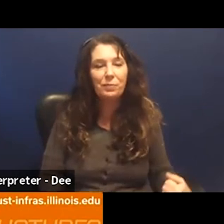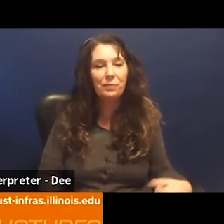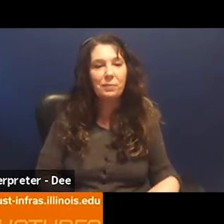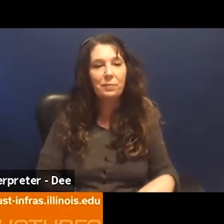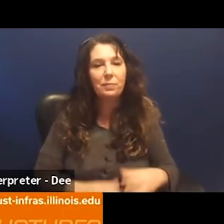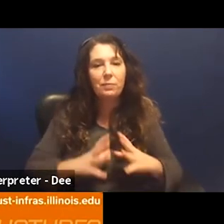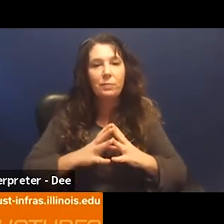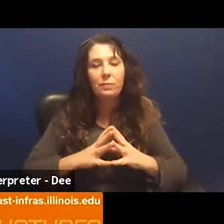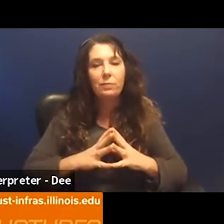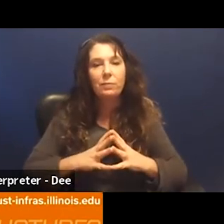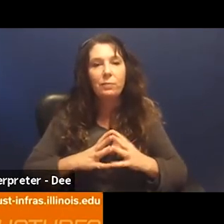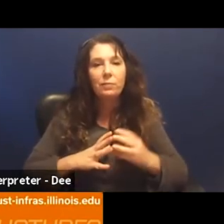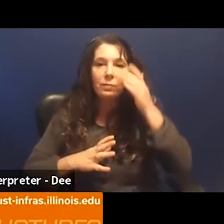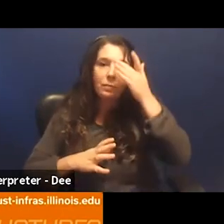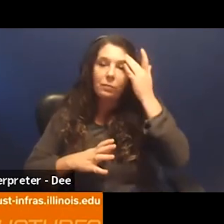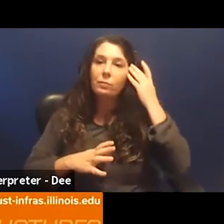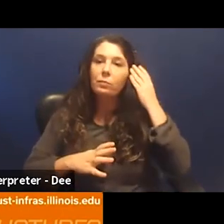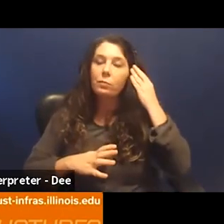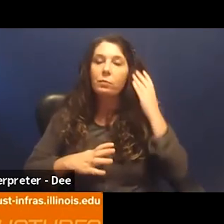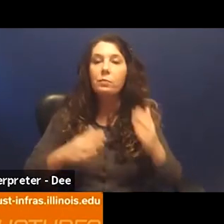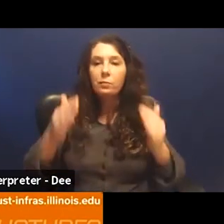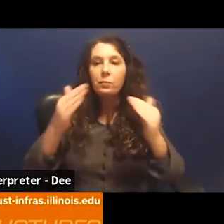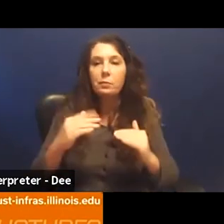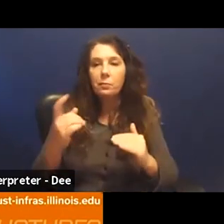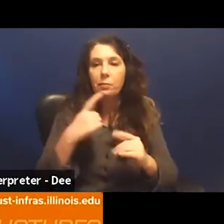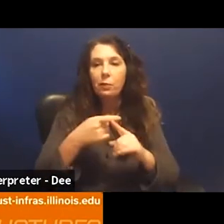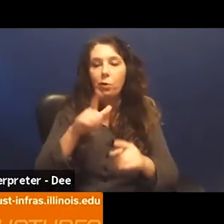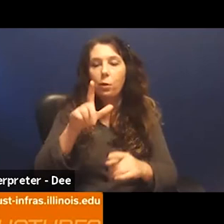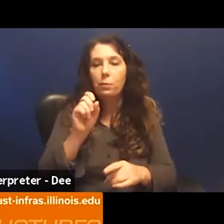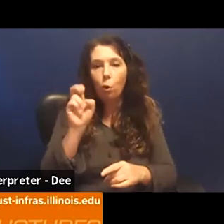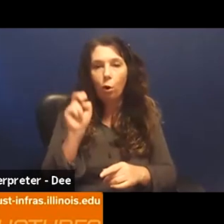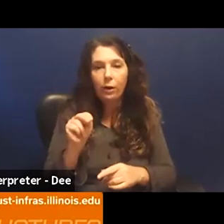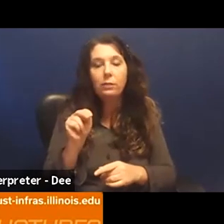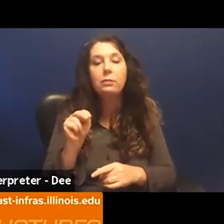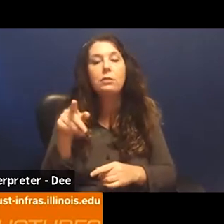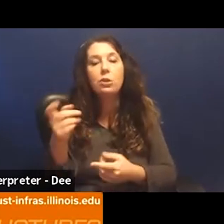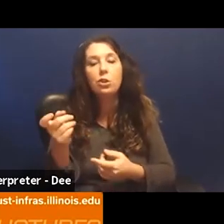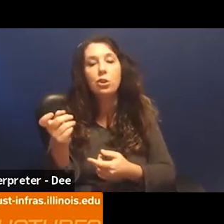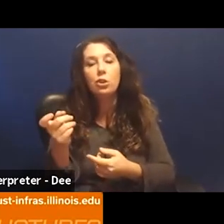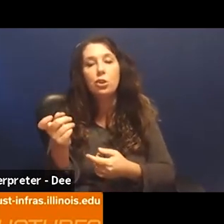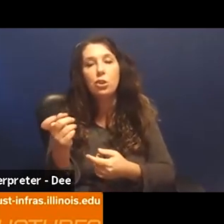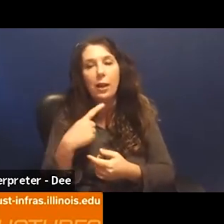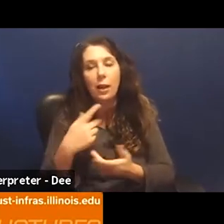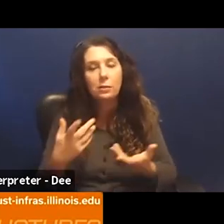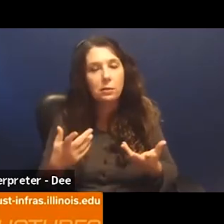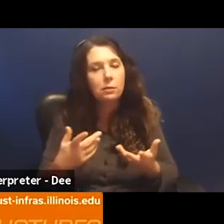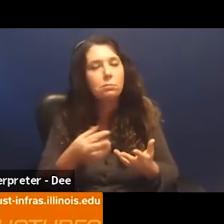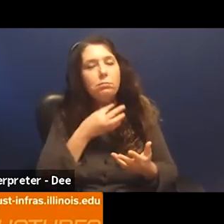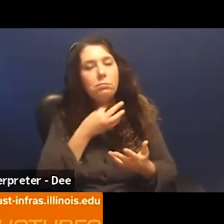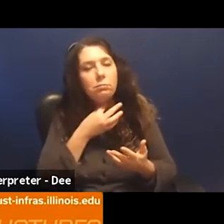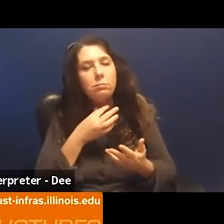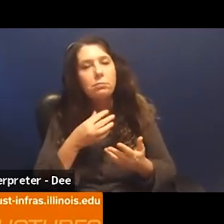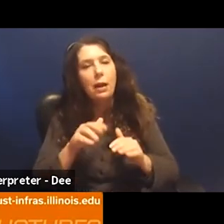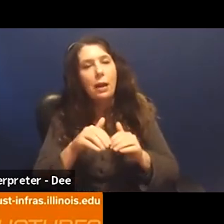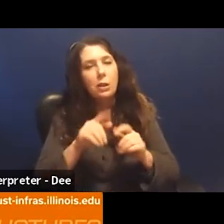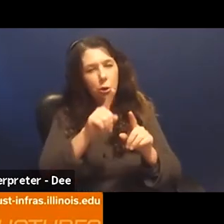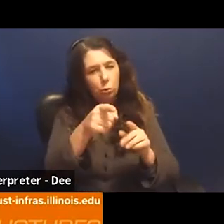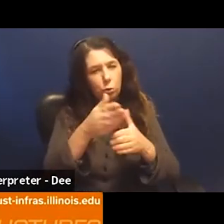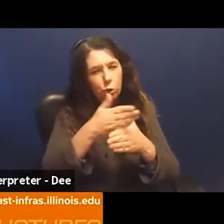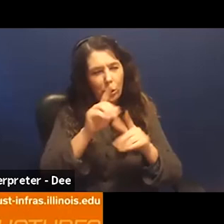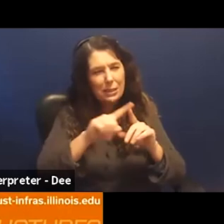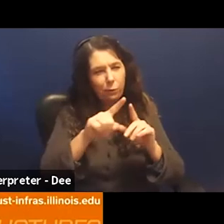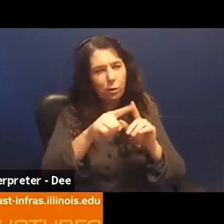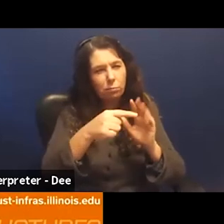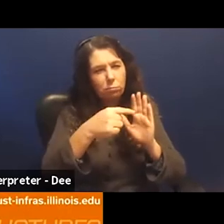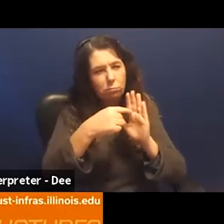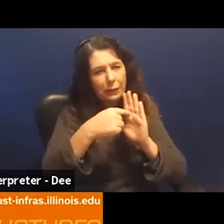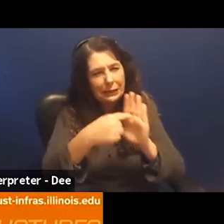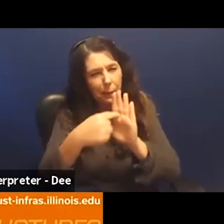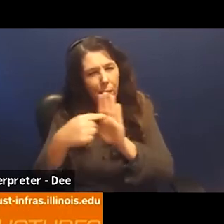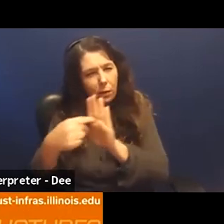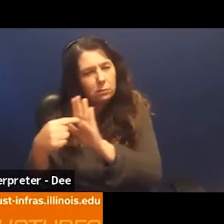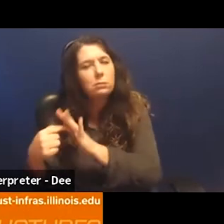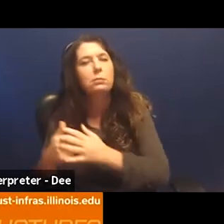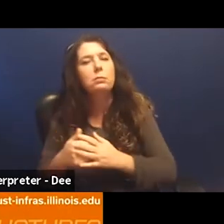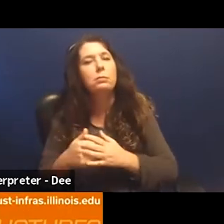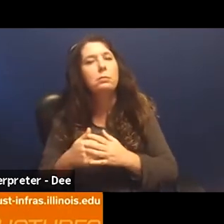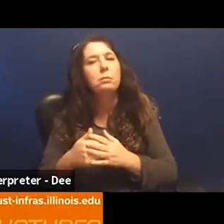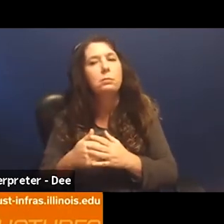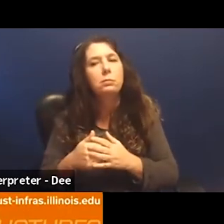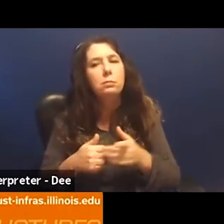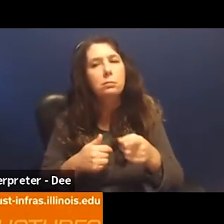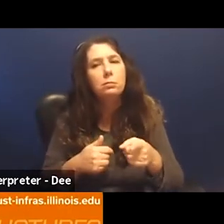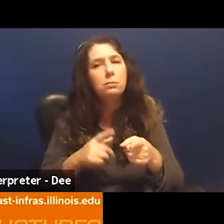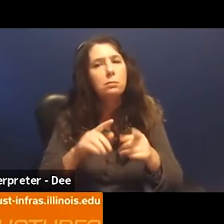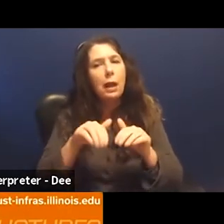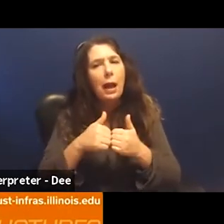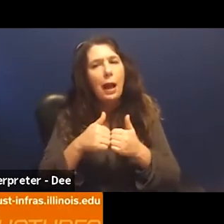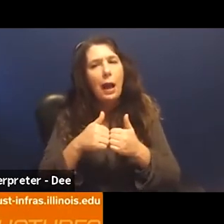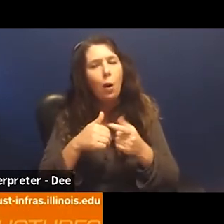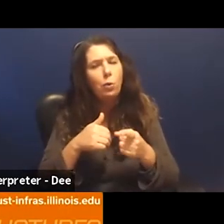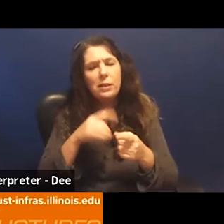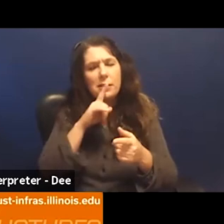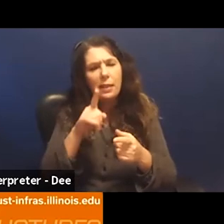And our next question is from Lauren Britain, who asks, or who mentioned that you're curious to ask how these examples that you share throughout the presentation are doing something other than reproducing the kind of violence that minorities are experiencing.